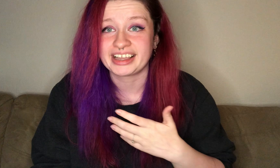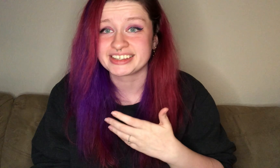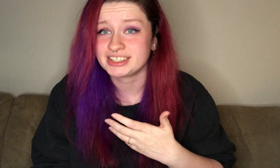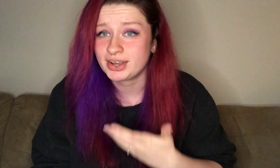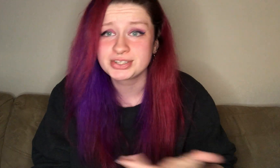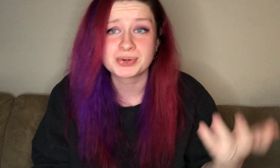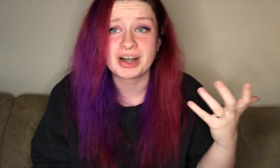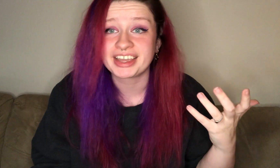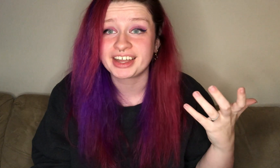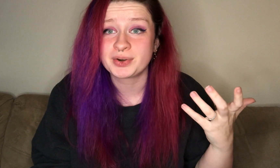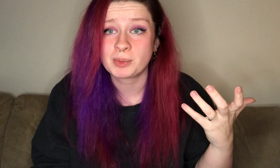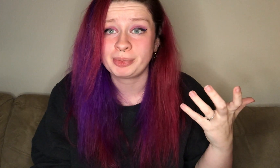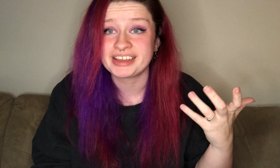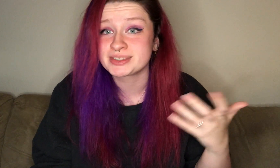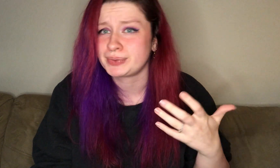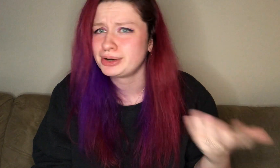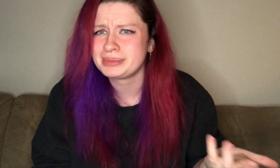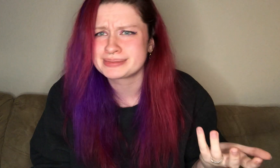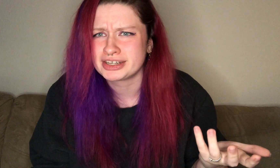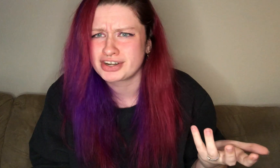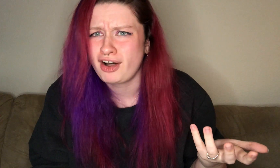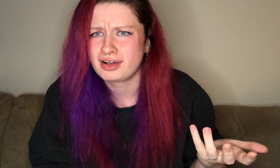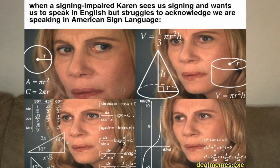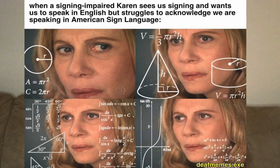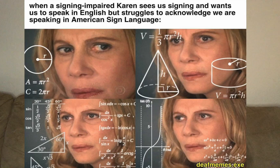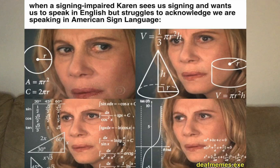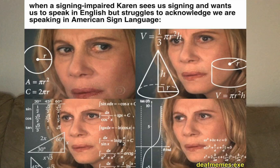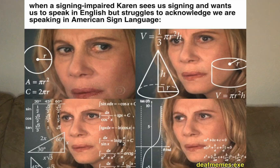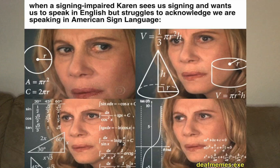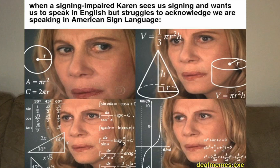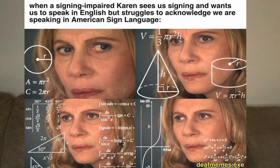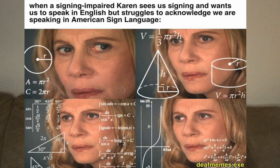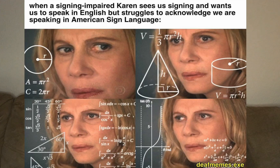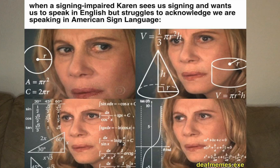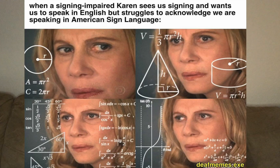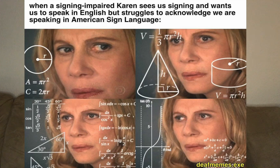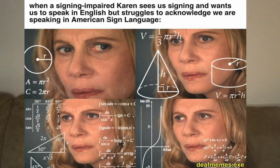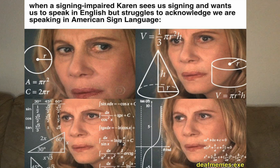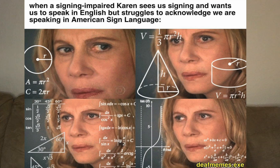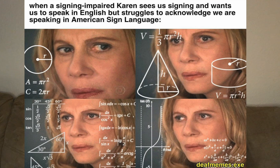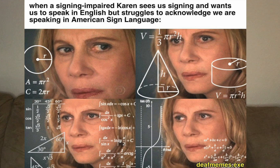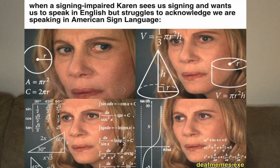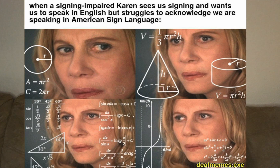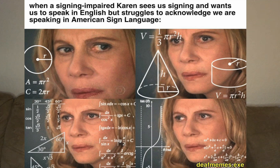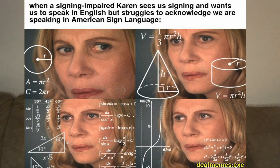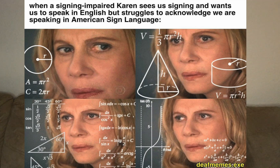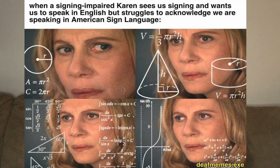as long as you're walking at a normal pace we don't miss much at all when a signing impaired karen sees us signing and wants us to speak